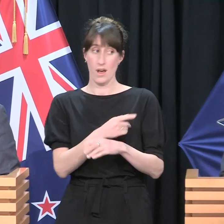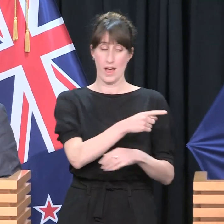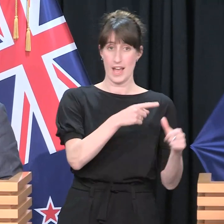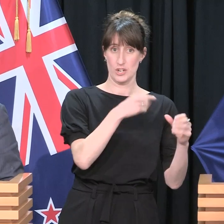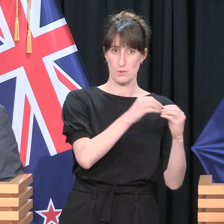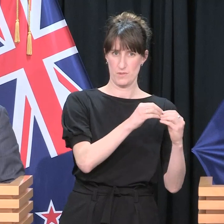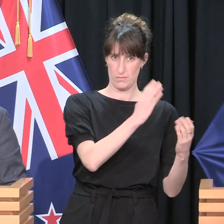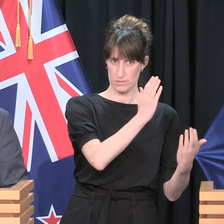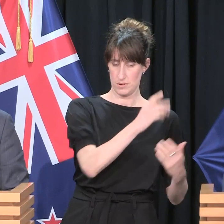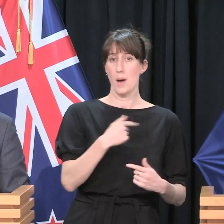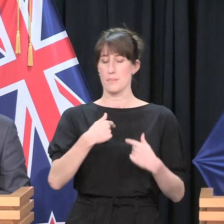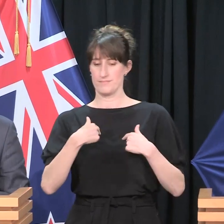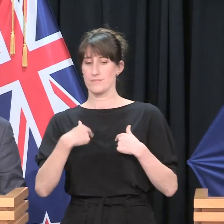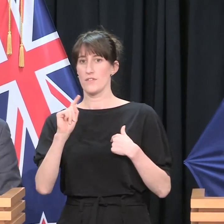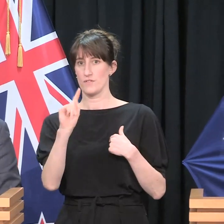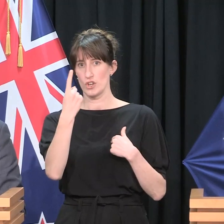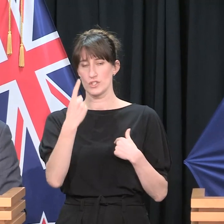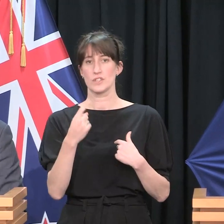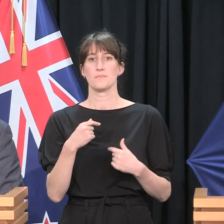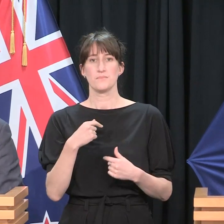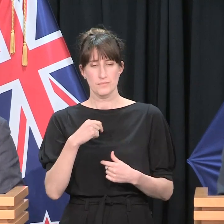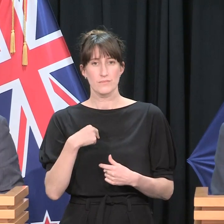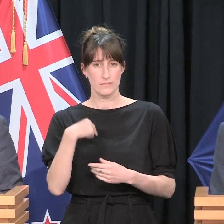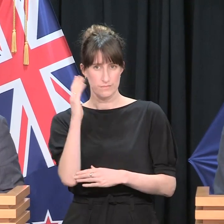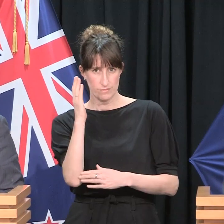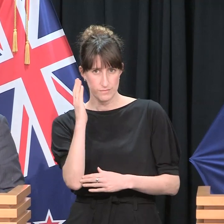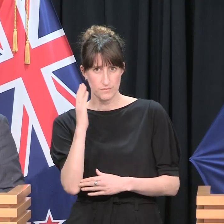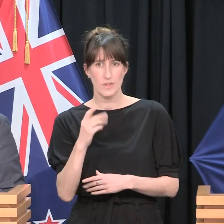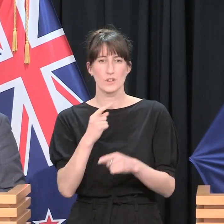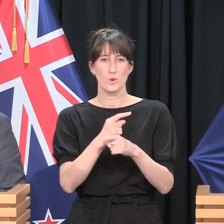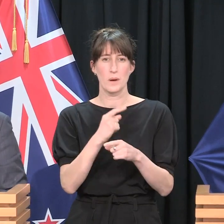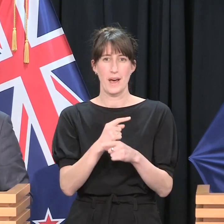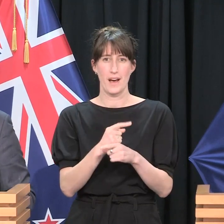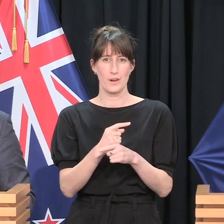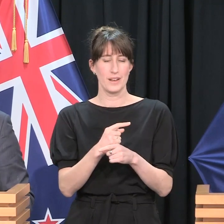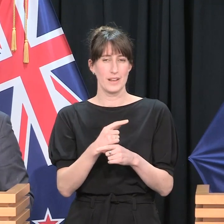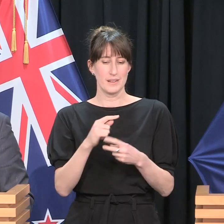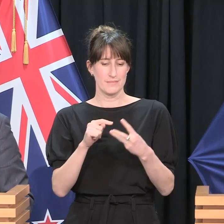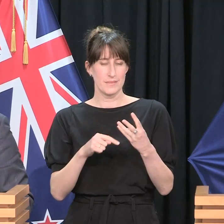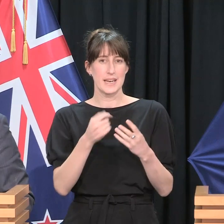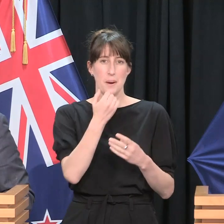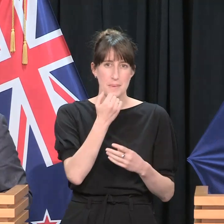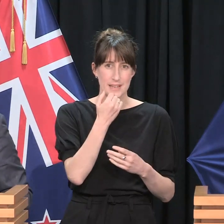in a number of developments today. Before I hand over to Dr Bloomfield to do the update